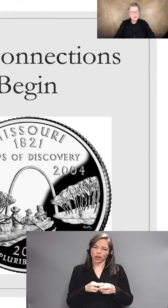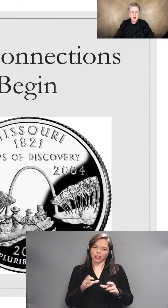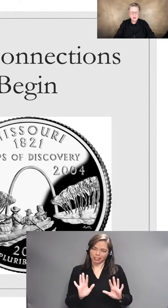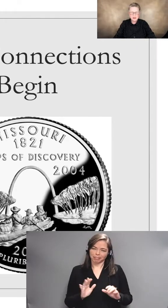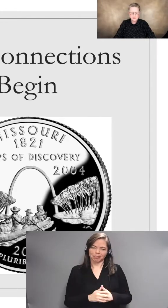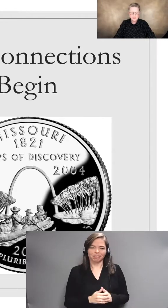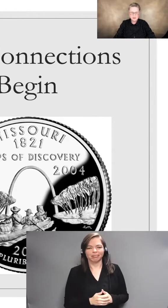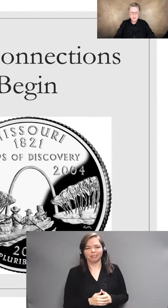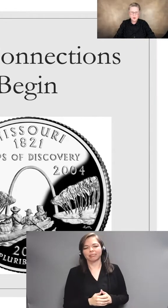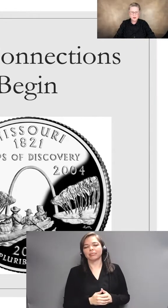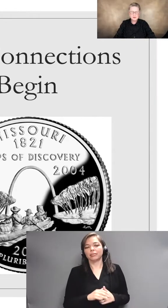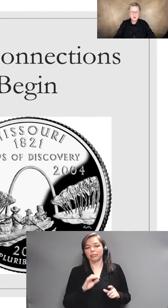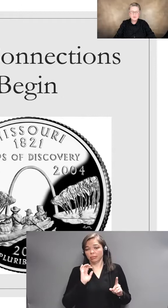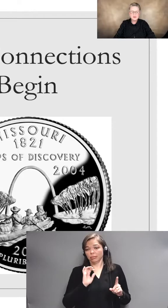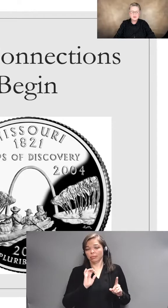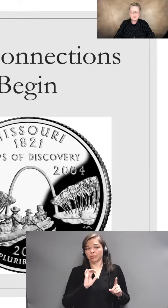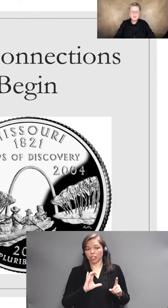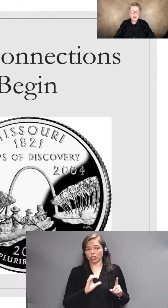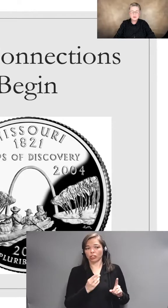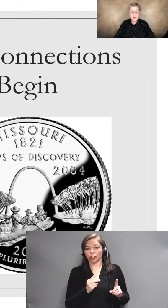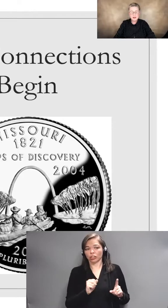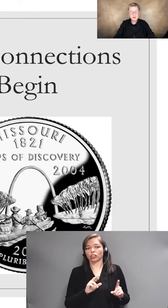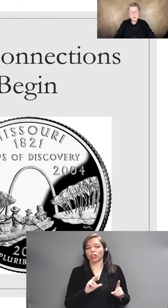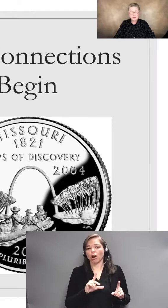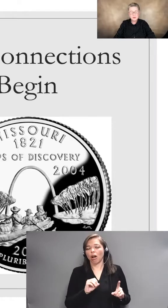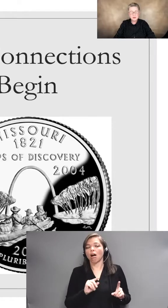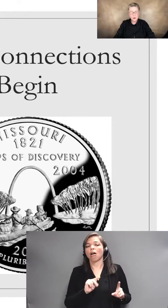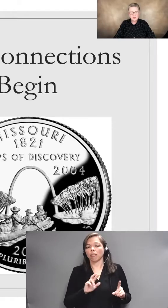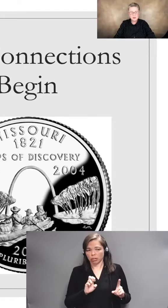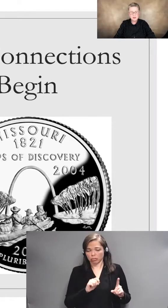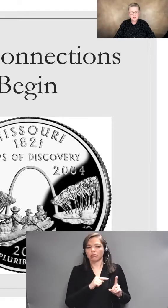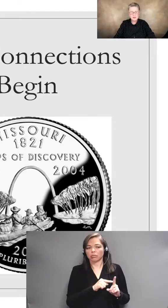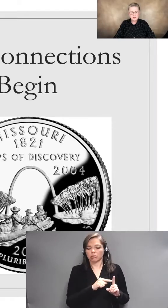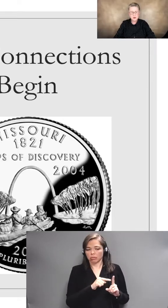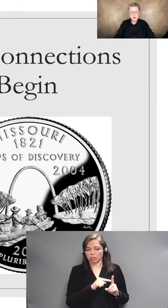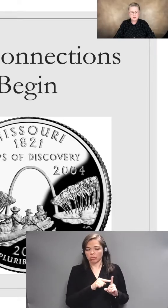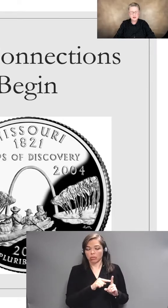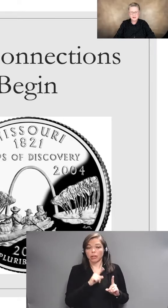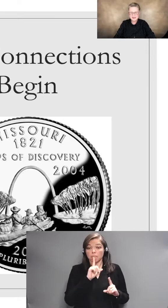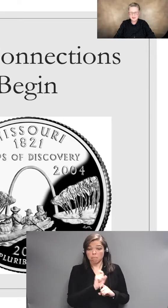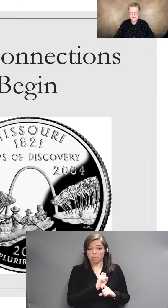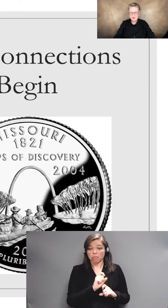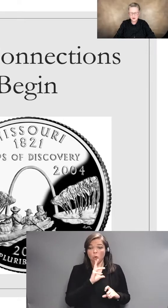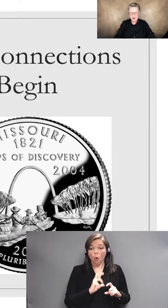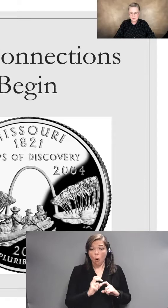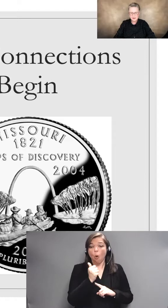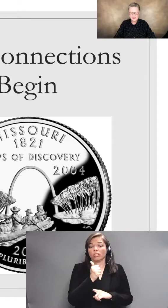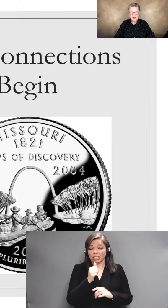Charlotte was one of the . . . actually, she was the oldest interpreter in the state of Missouri